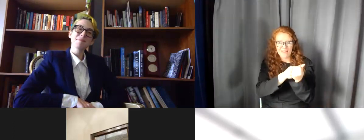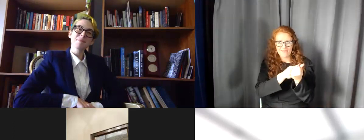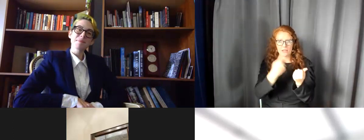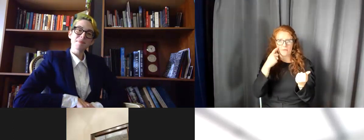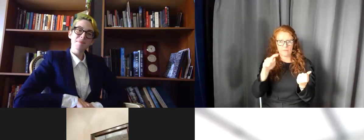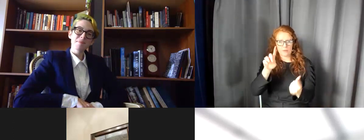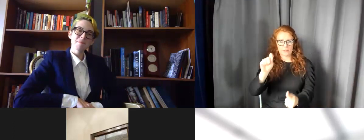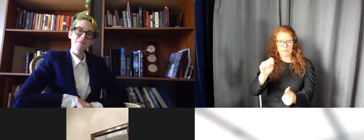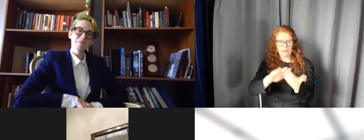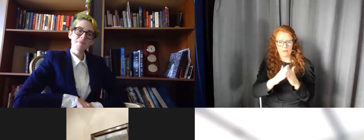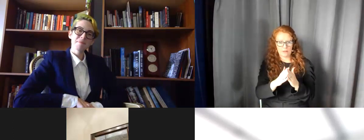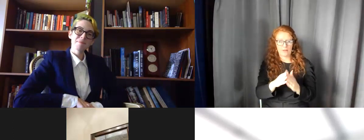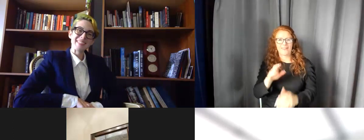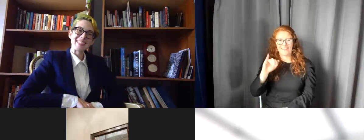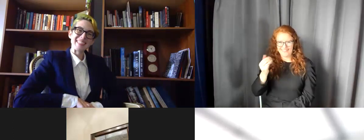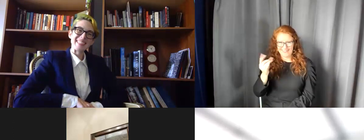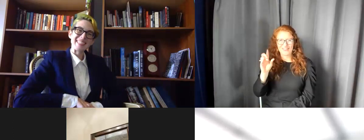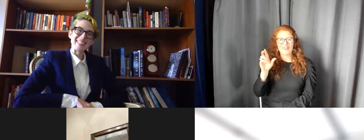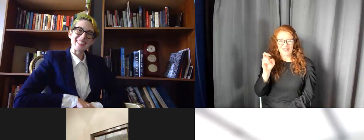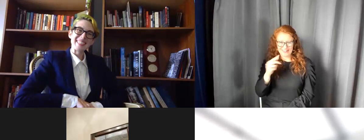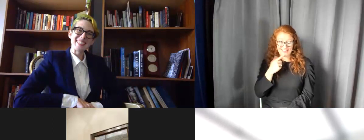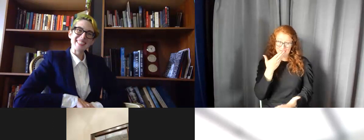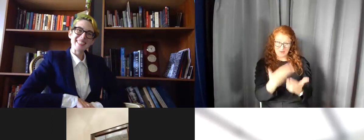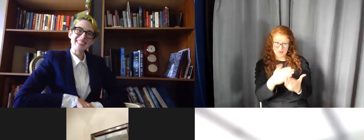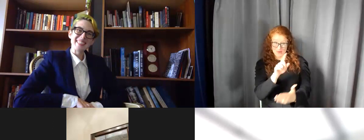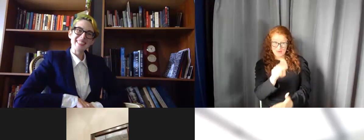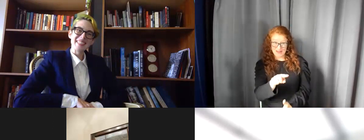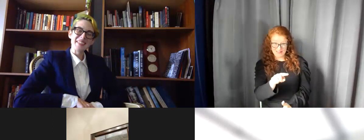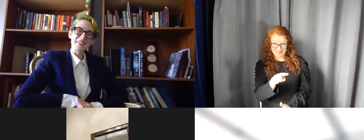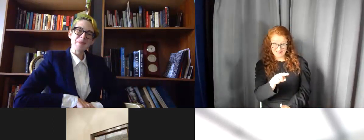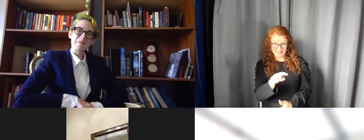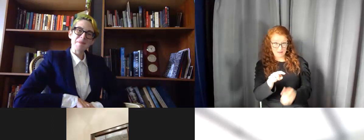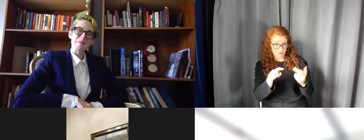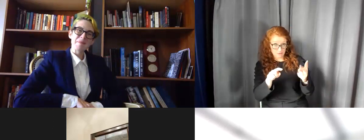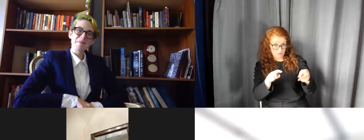Jordan Radford: This is Jordan. That's a really good question. Race. Where do you want to start?